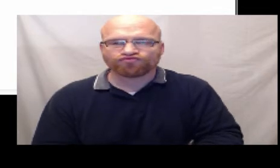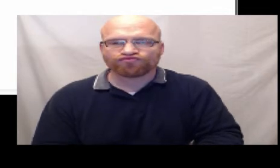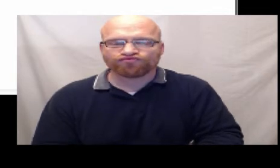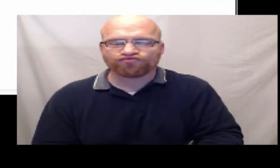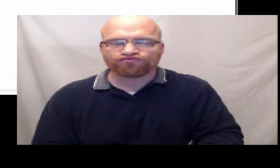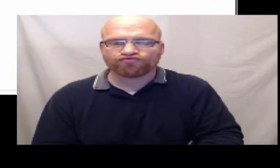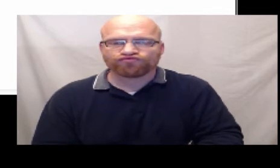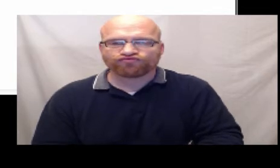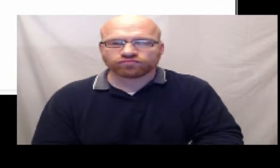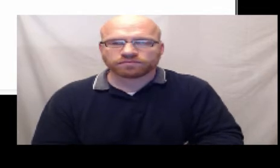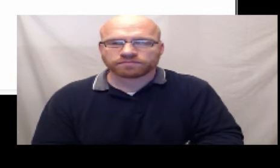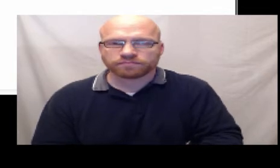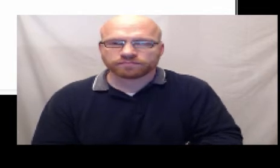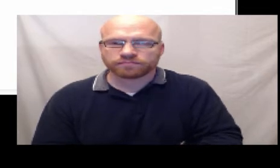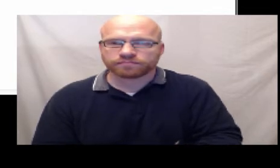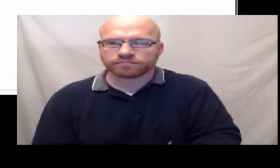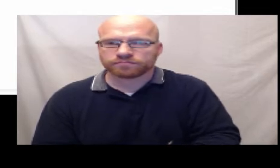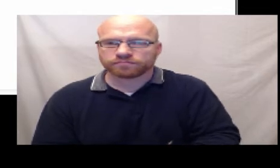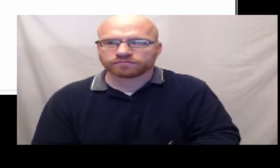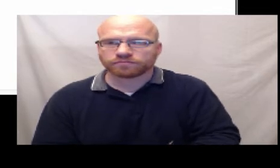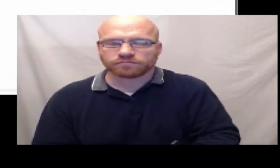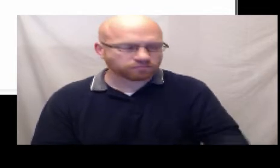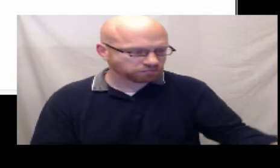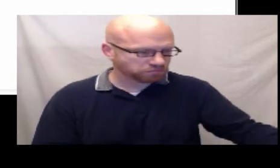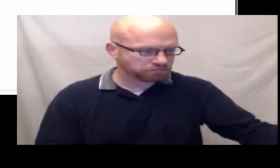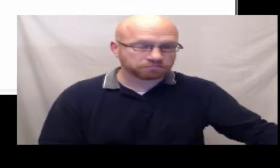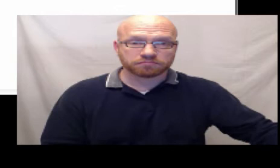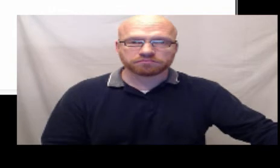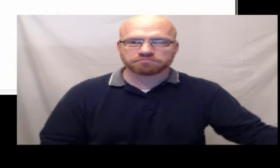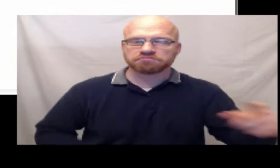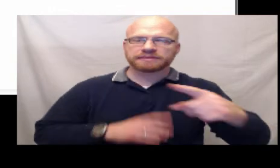[ Pause ]